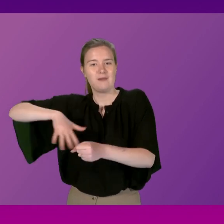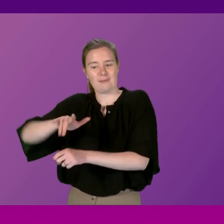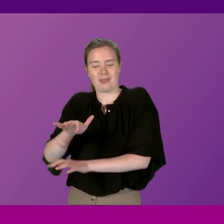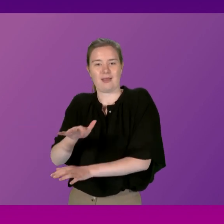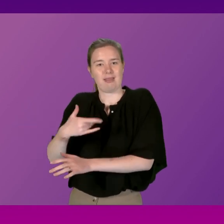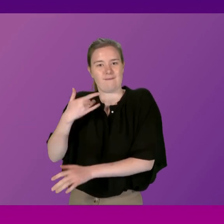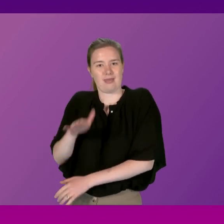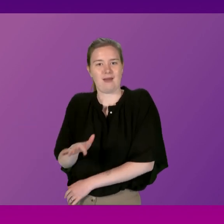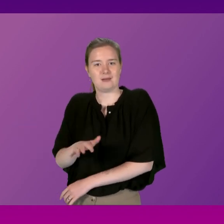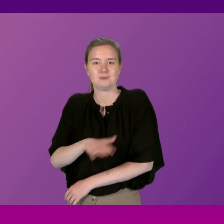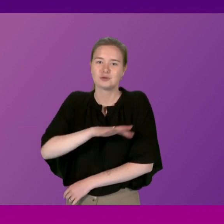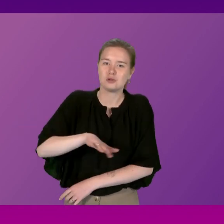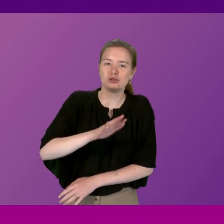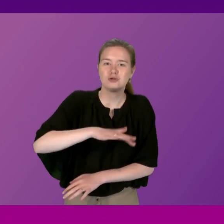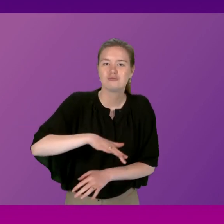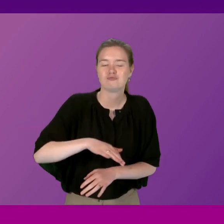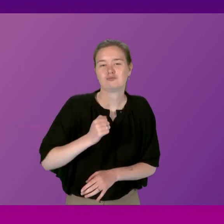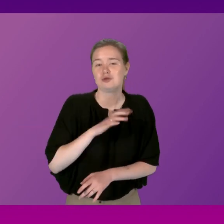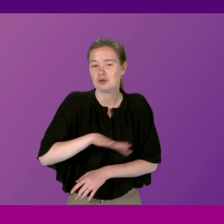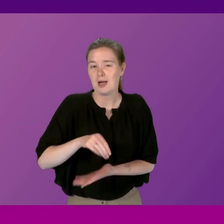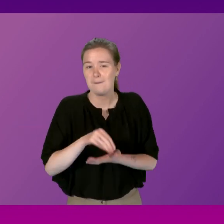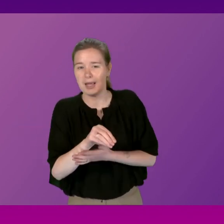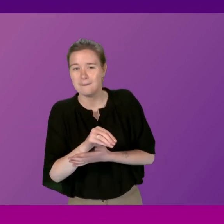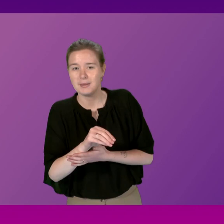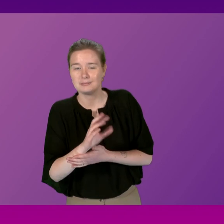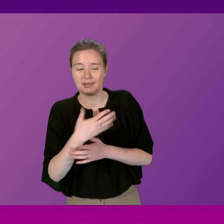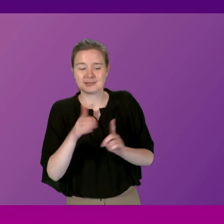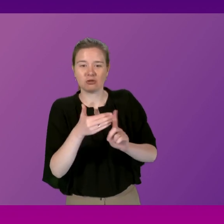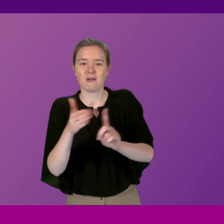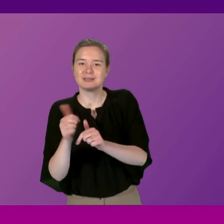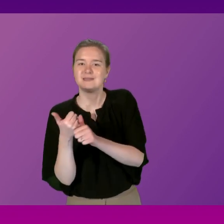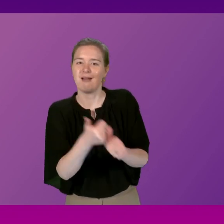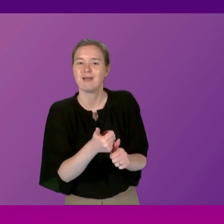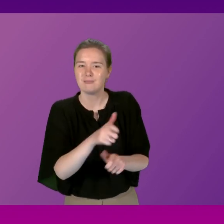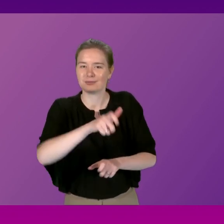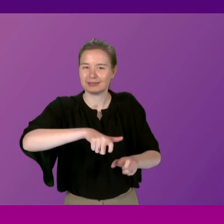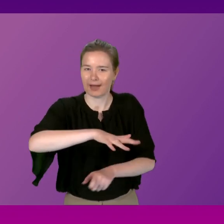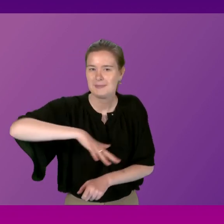The Scottish child payment provides targeted help to those families.